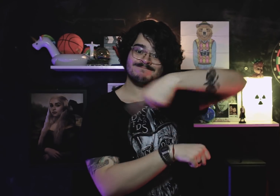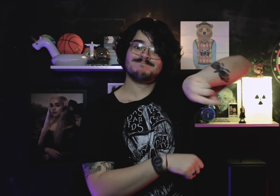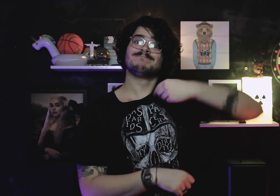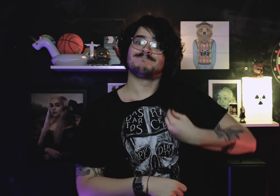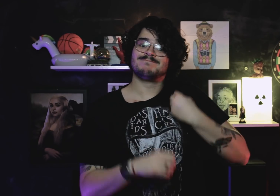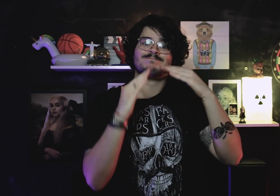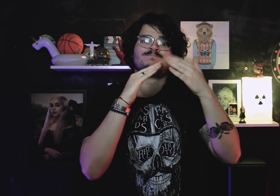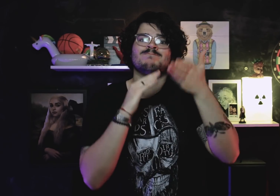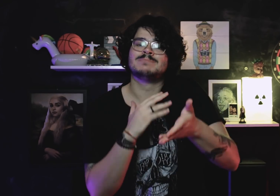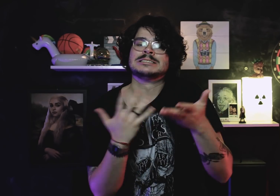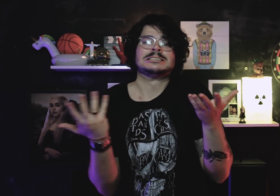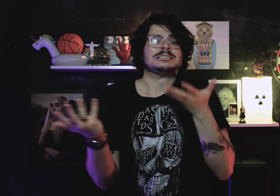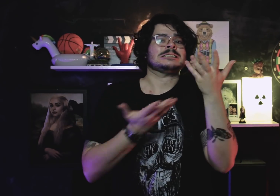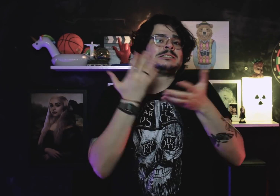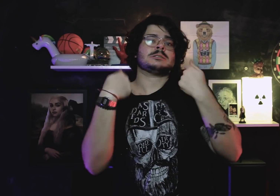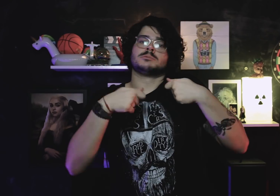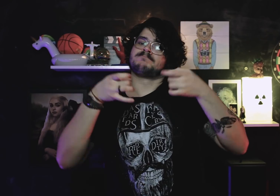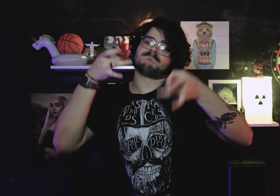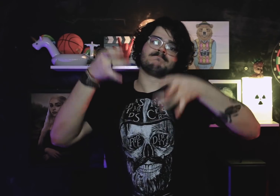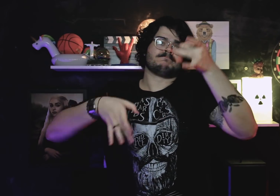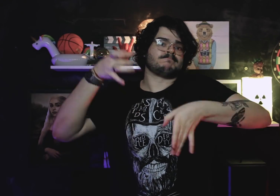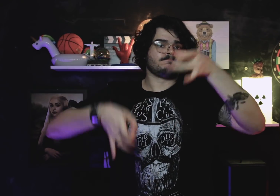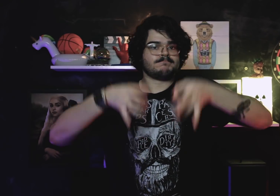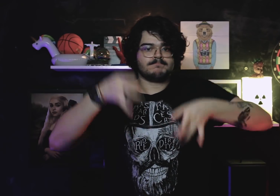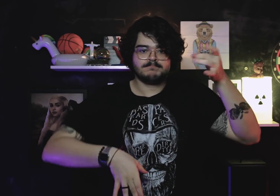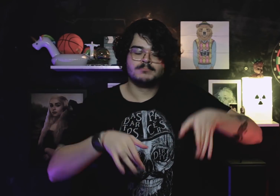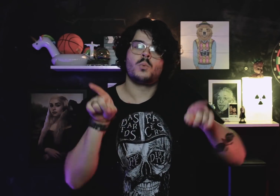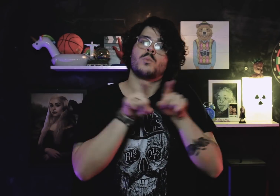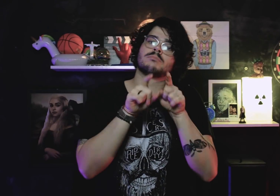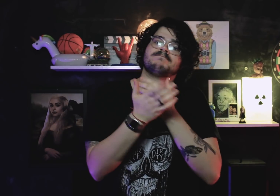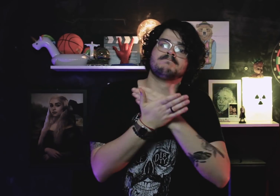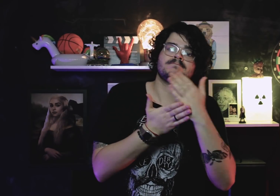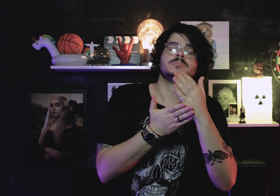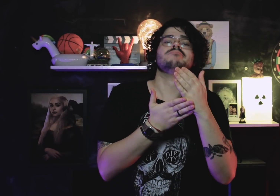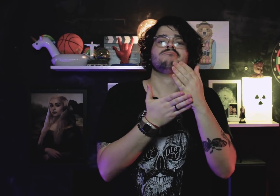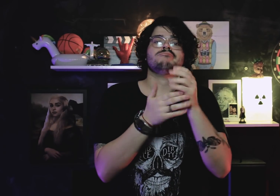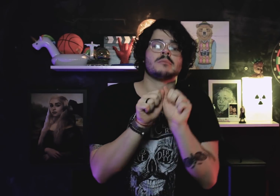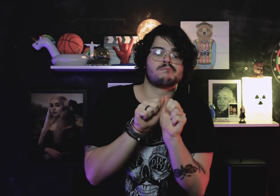many people who lived there were forced to leave their homes